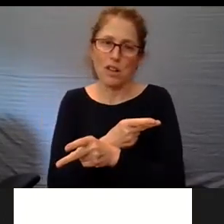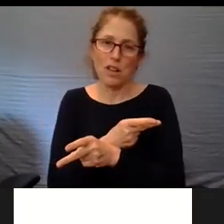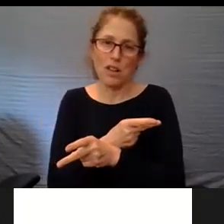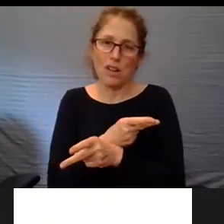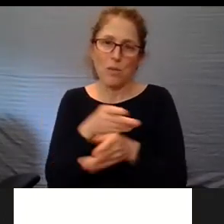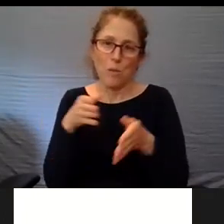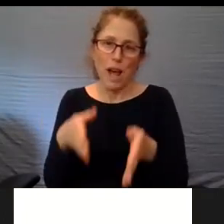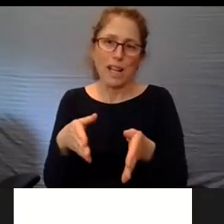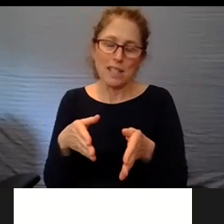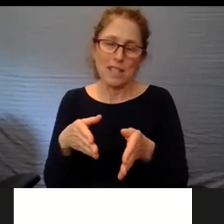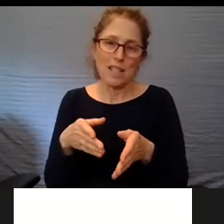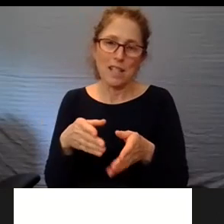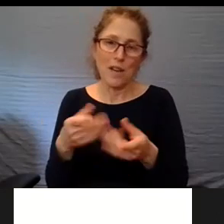And so Try to influence gain influence.